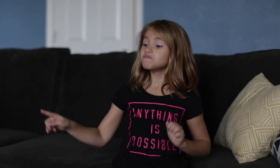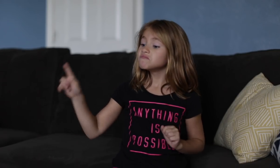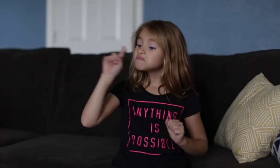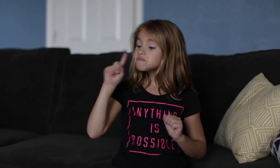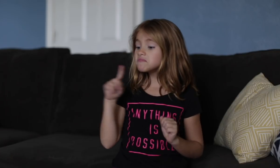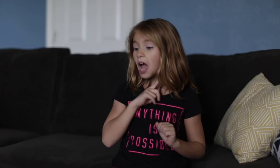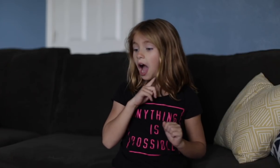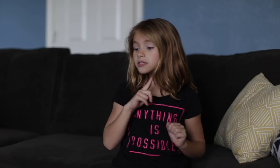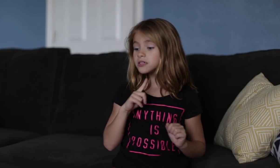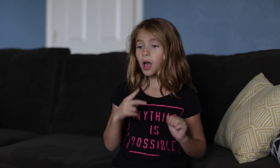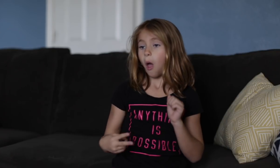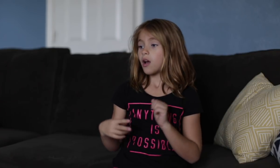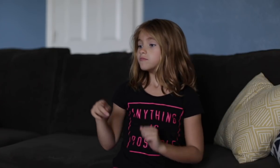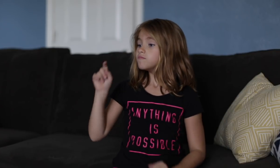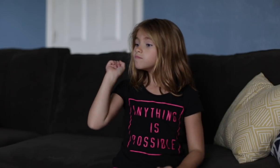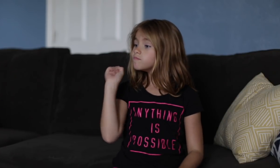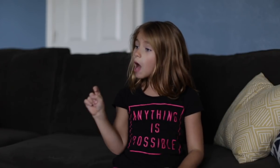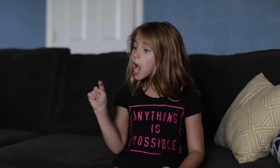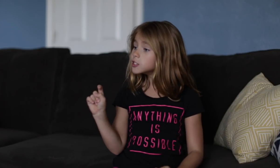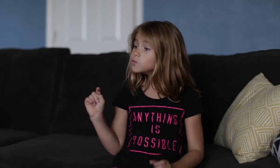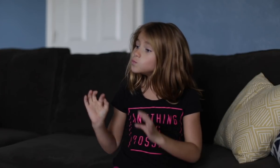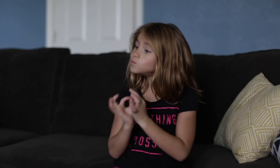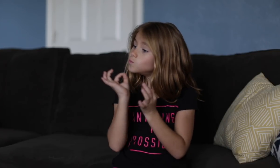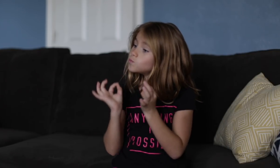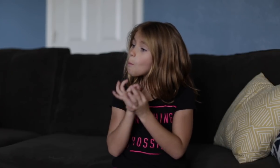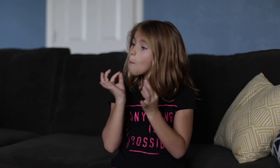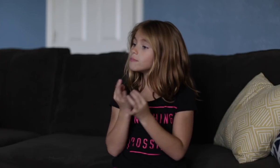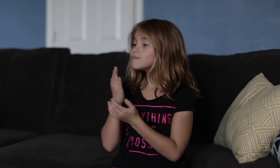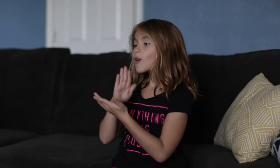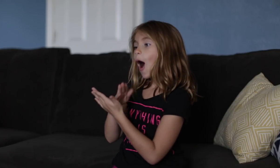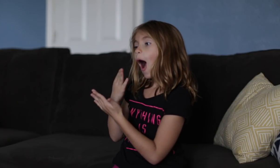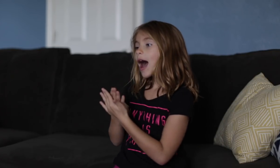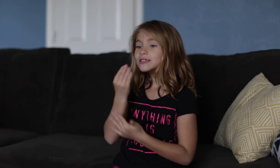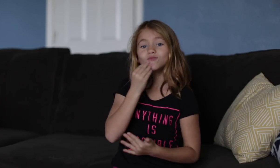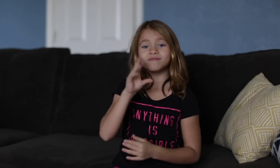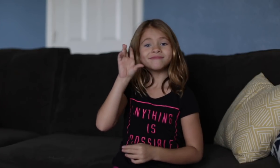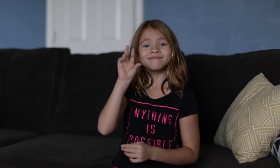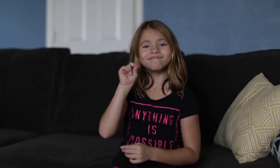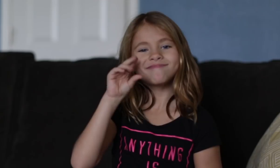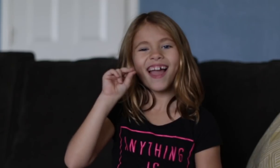Do Deaf people have to work on sewing or cooking only? No!